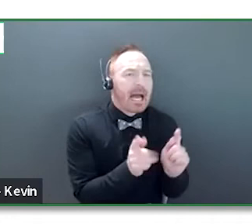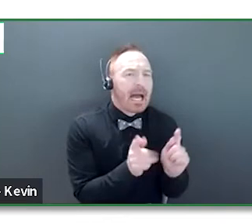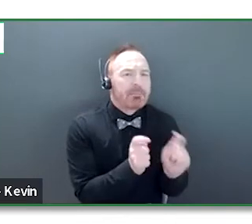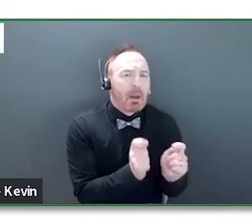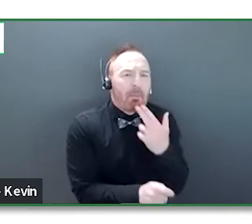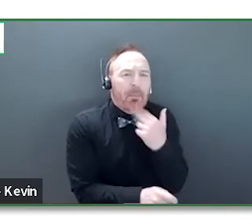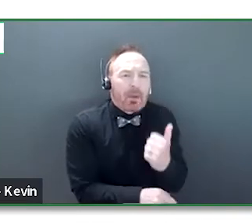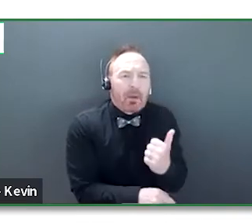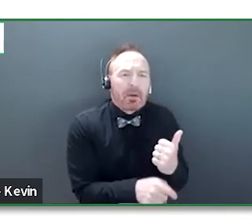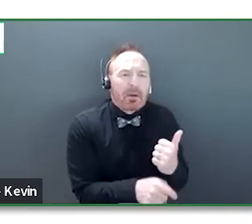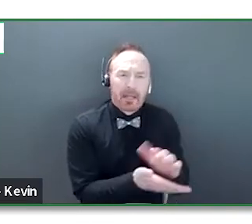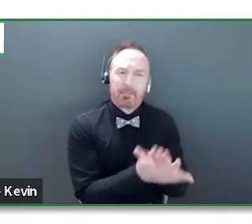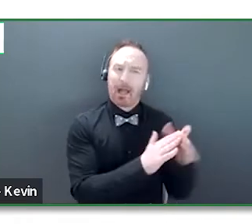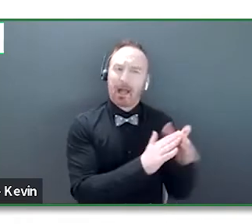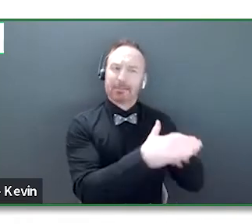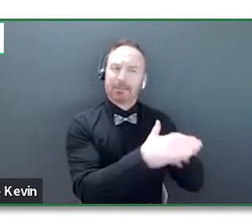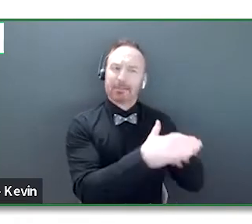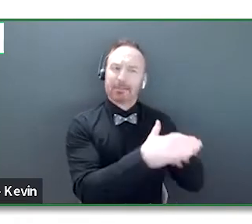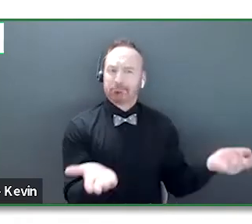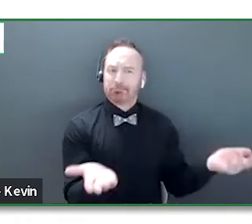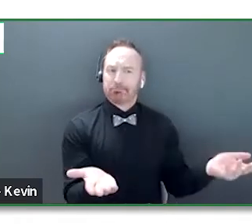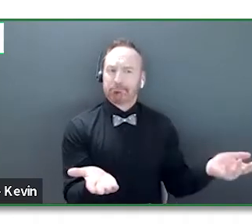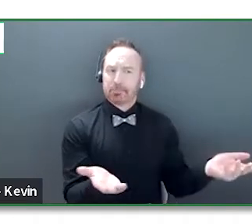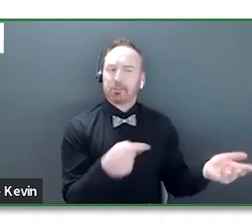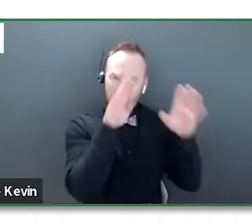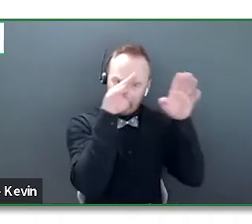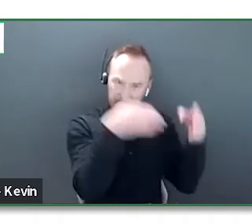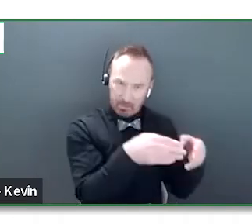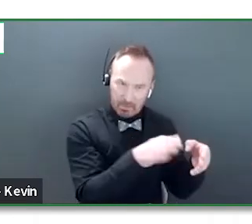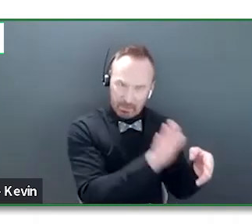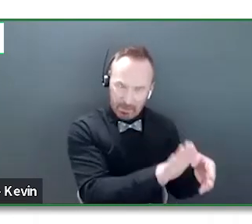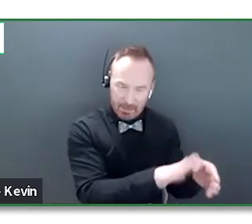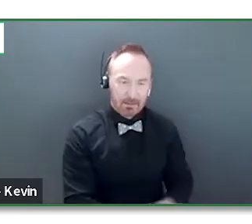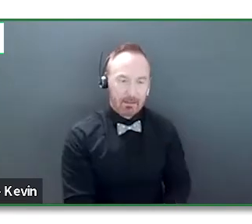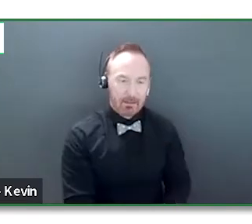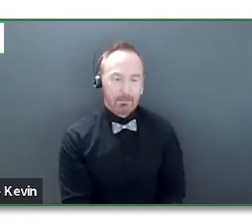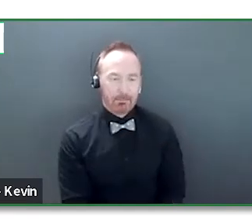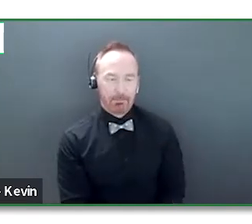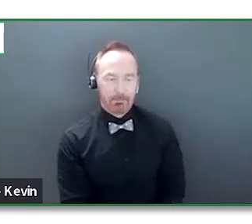other element we're working on. We have now a program that's going to